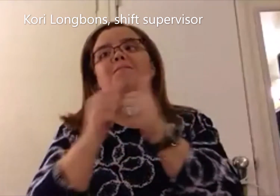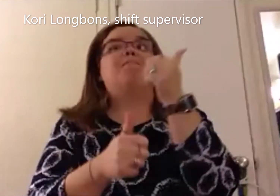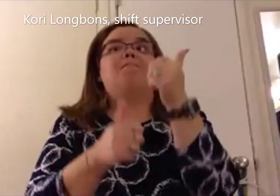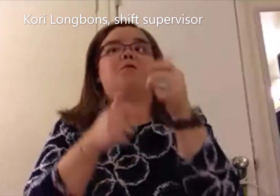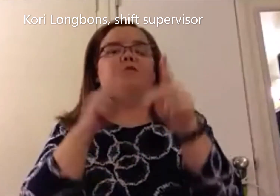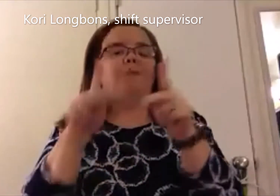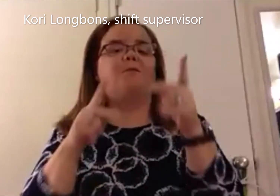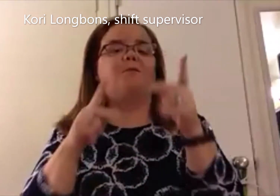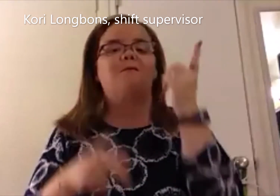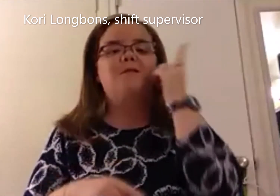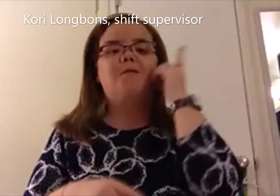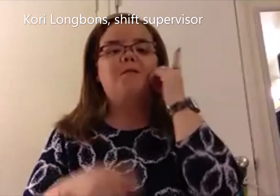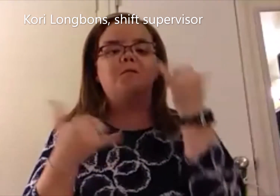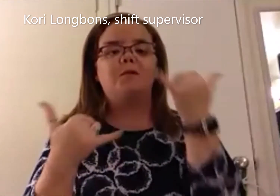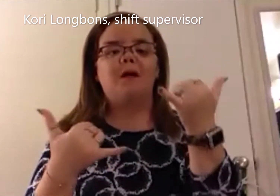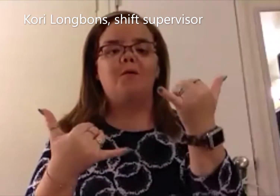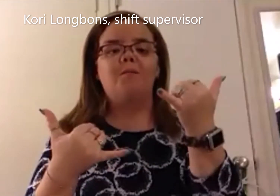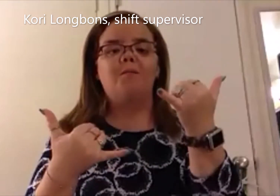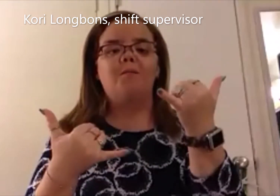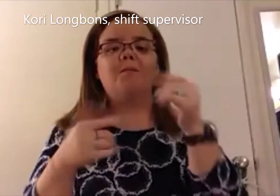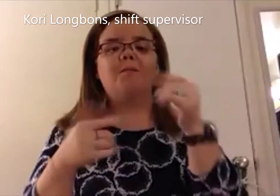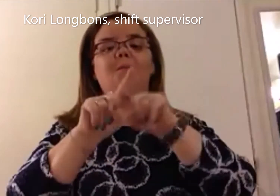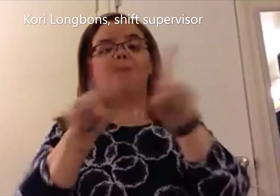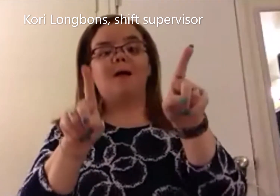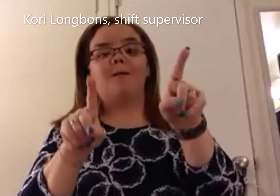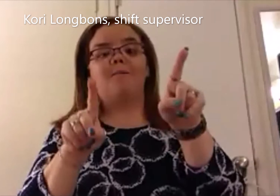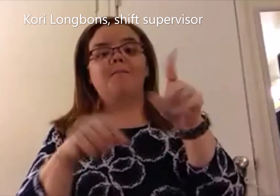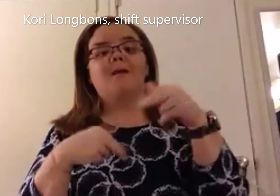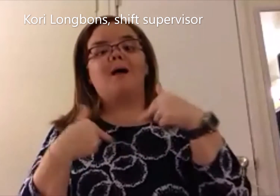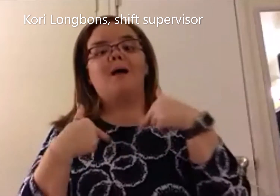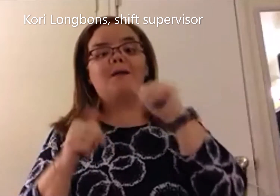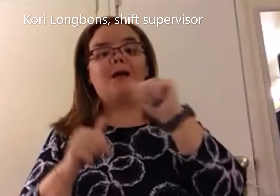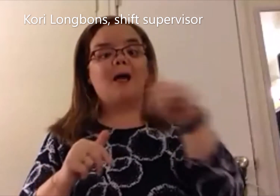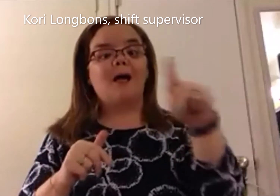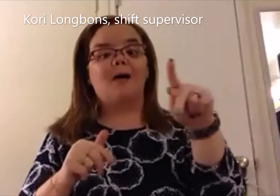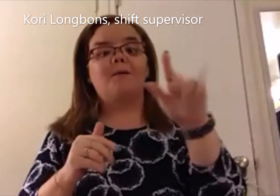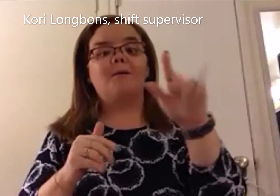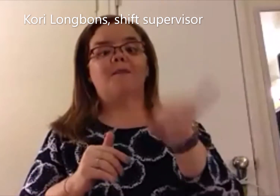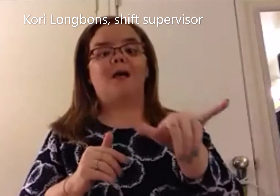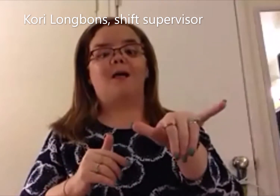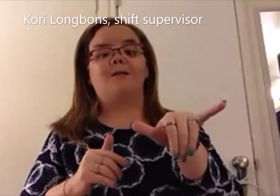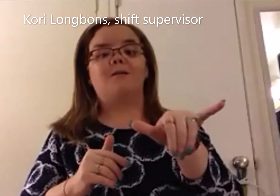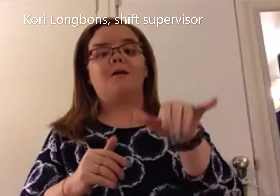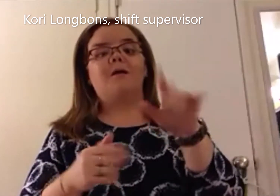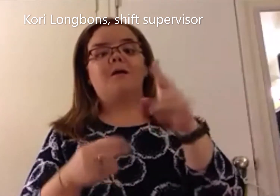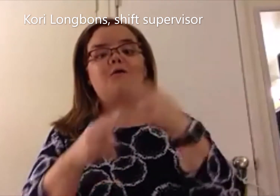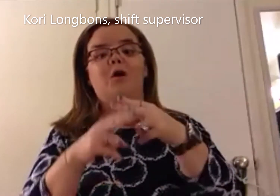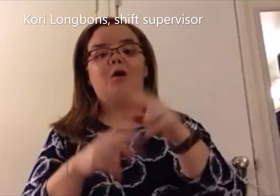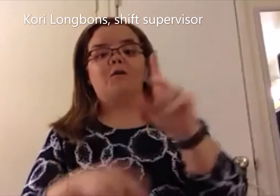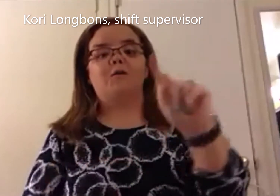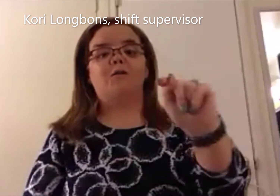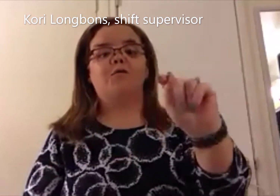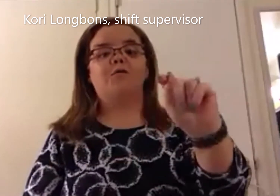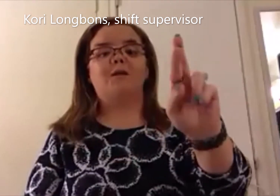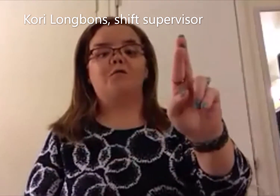most people have cell phones now but i have an app that is called transcribe. Oh, transcribe